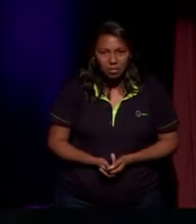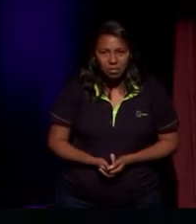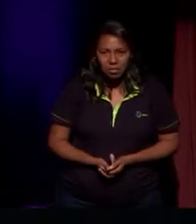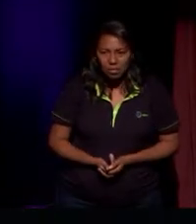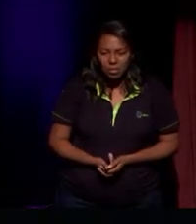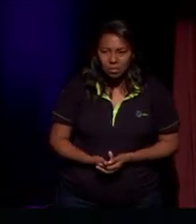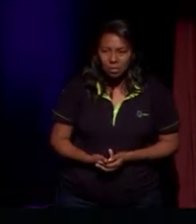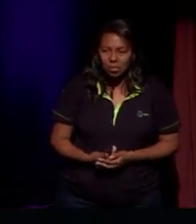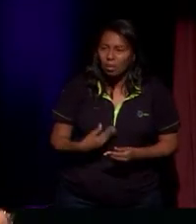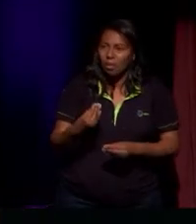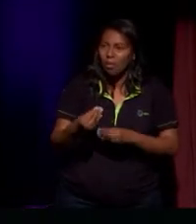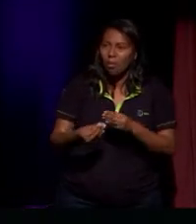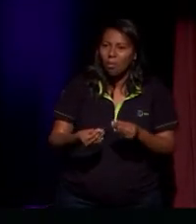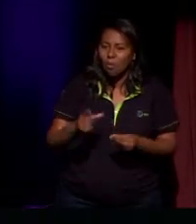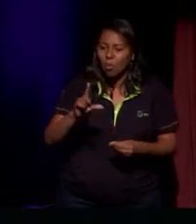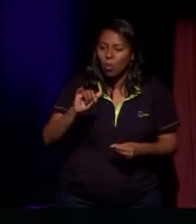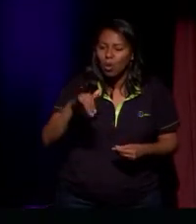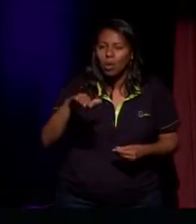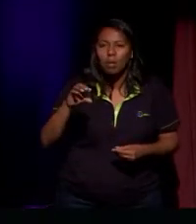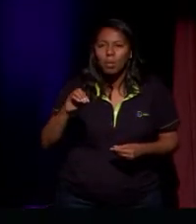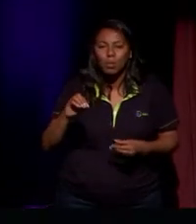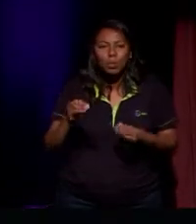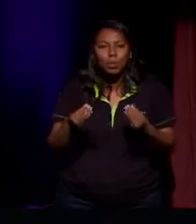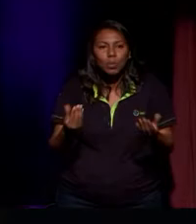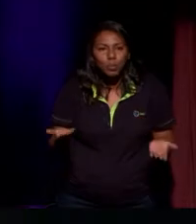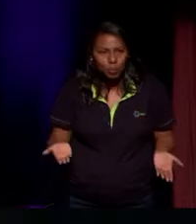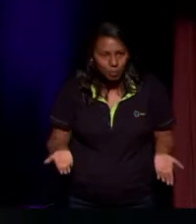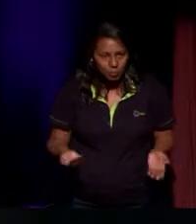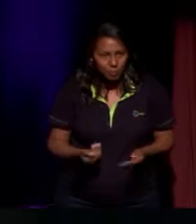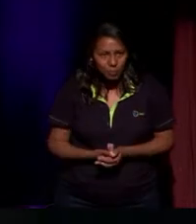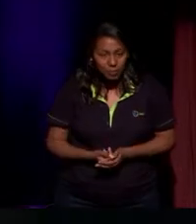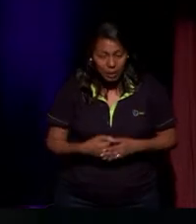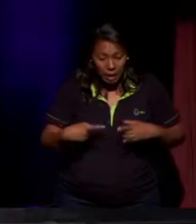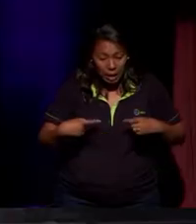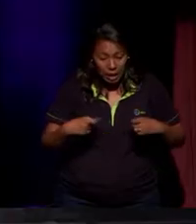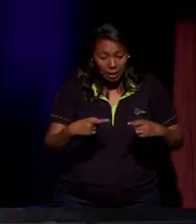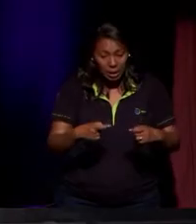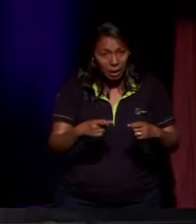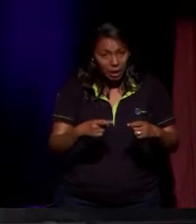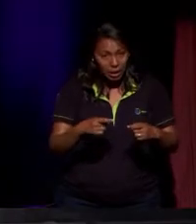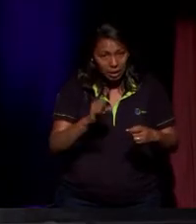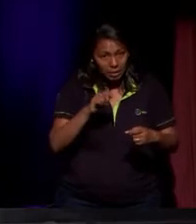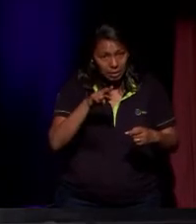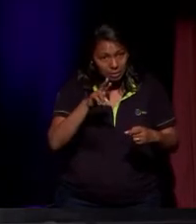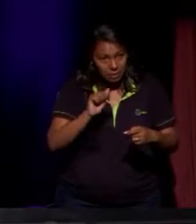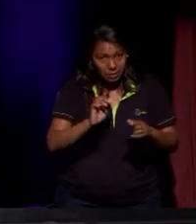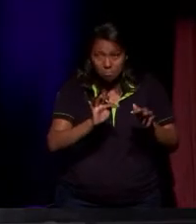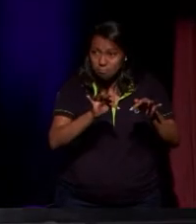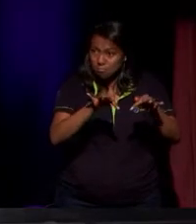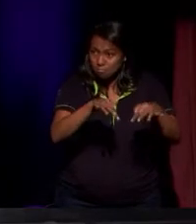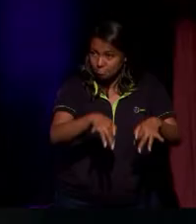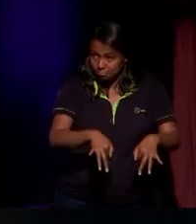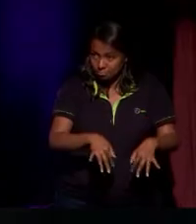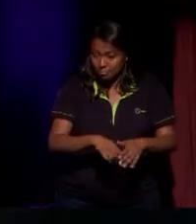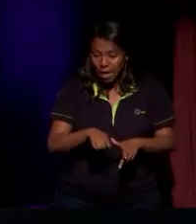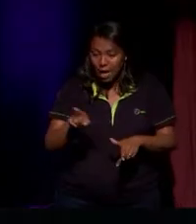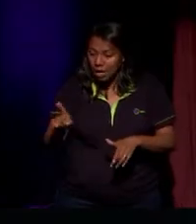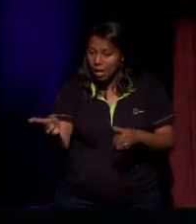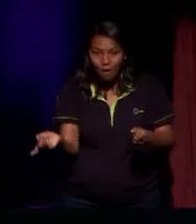in this context. With the end of the Civil War, Syria, the Syrians are not coming back, as is believed,